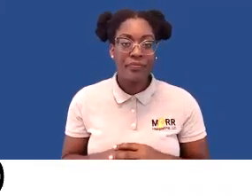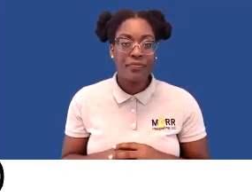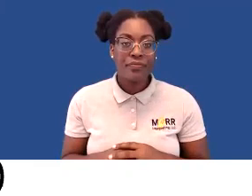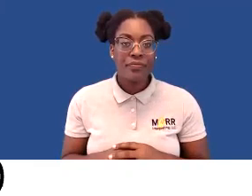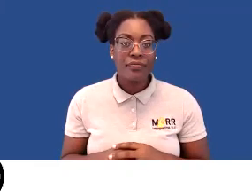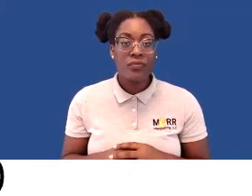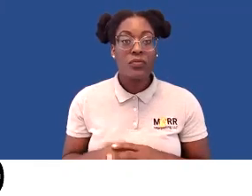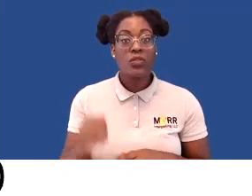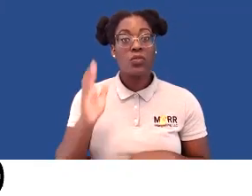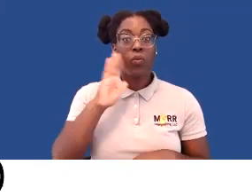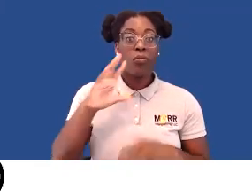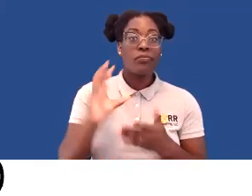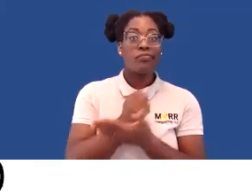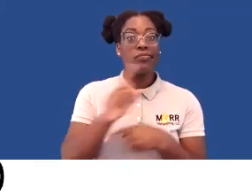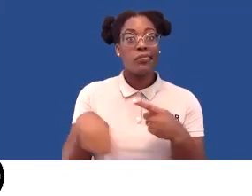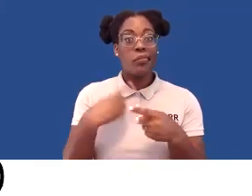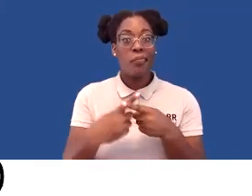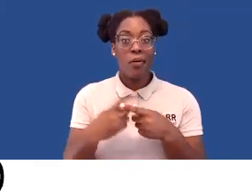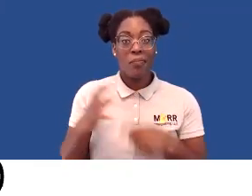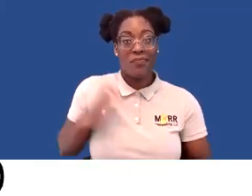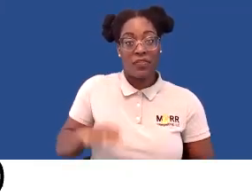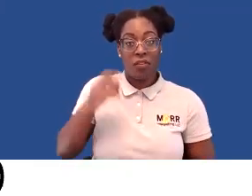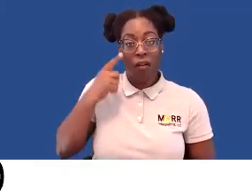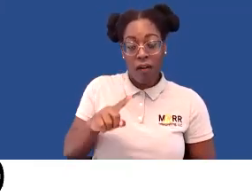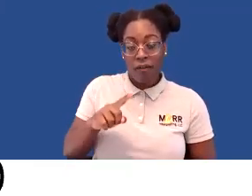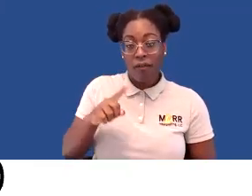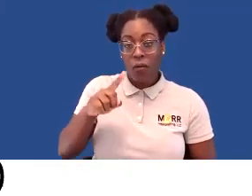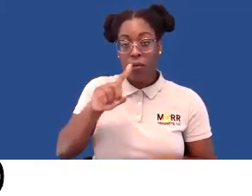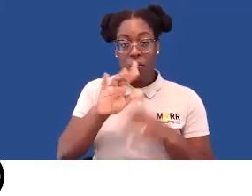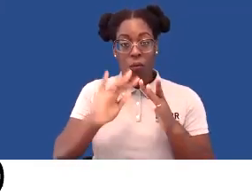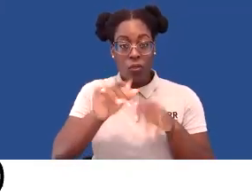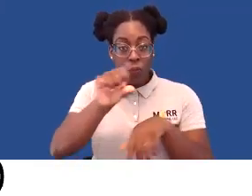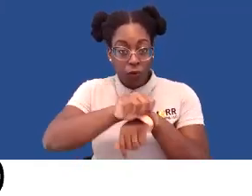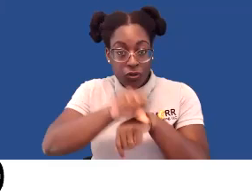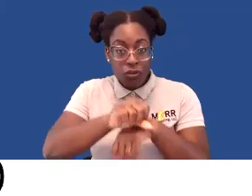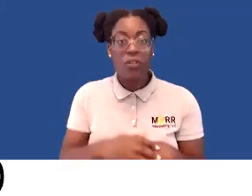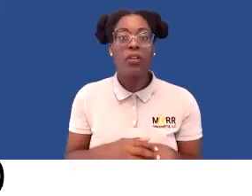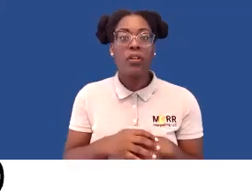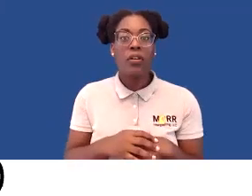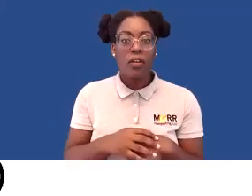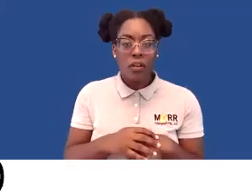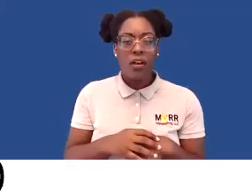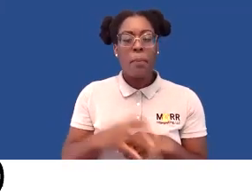synchronous benefits and myths, asynchronous benefits and myths, why having options matters,